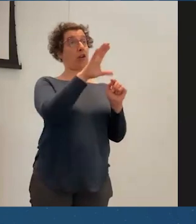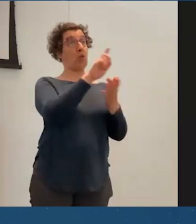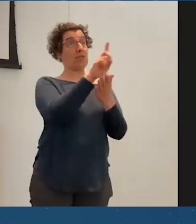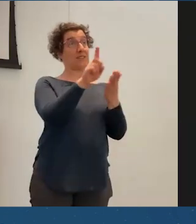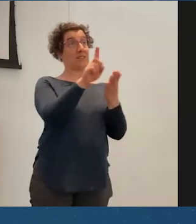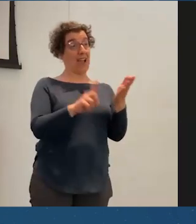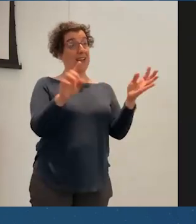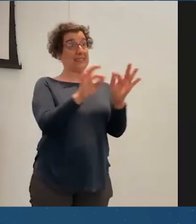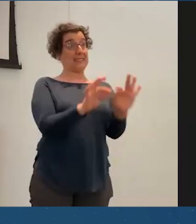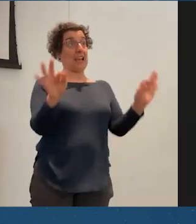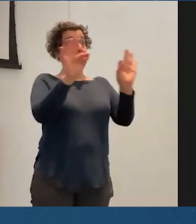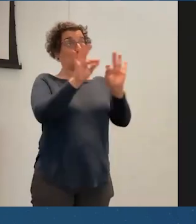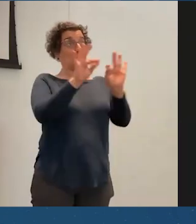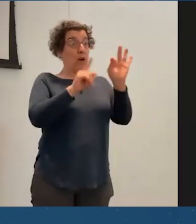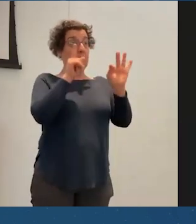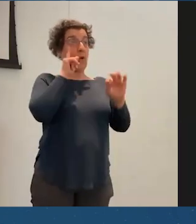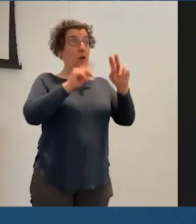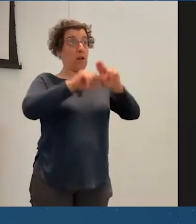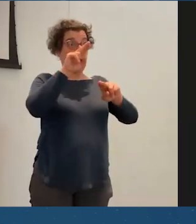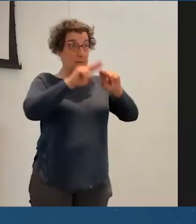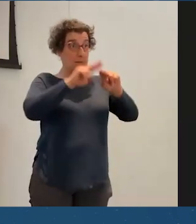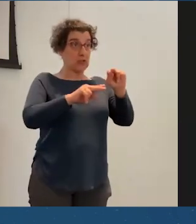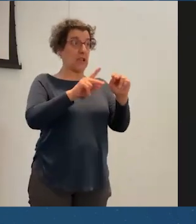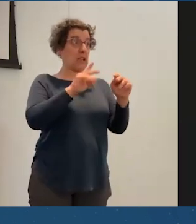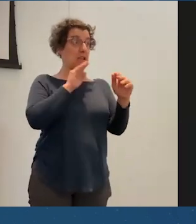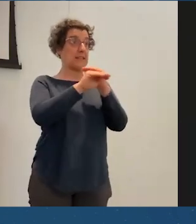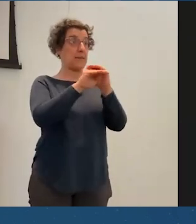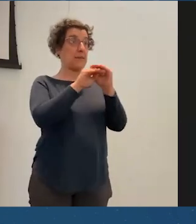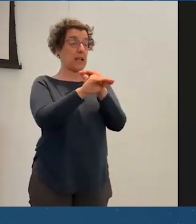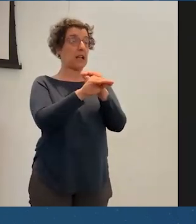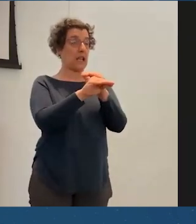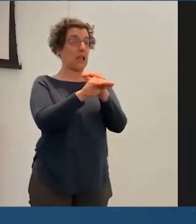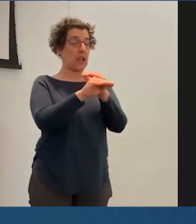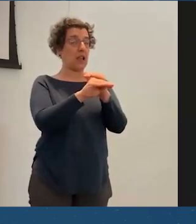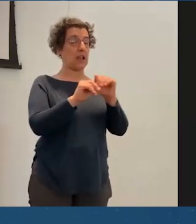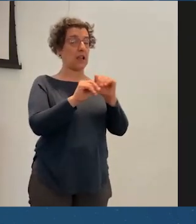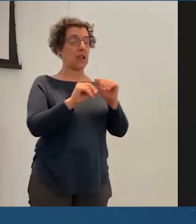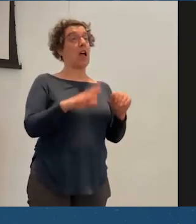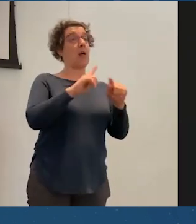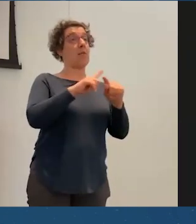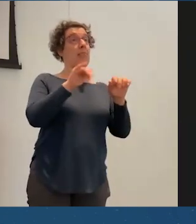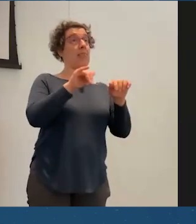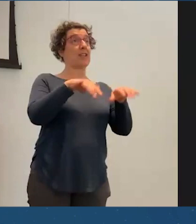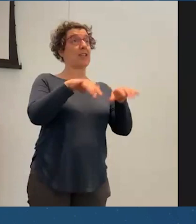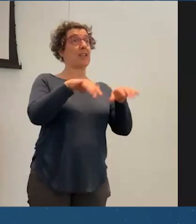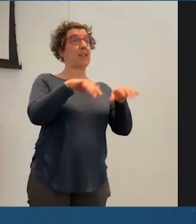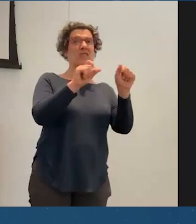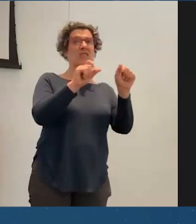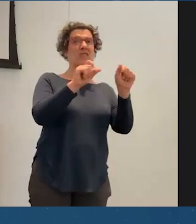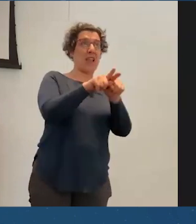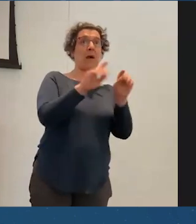in building for accessibility, we take the approach of nothing about us without us.